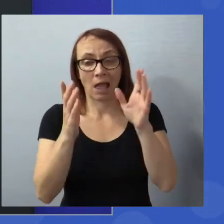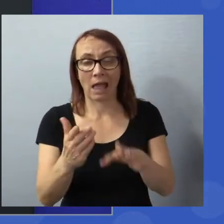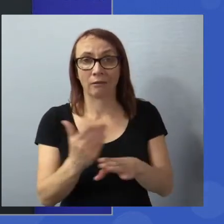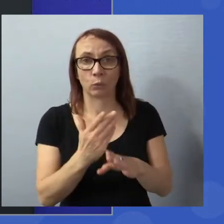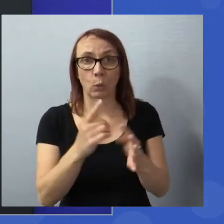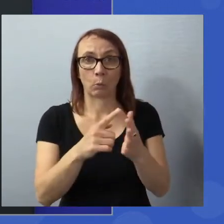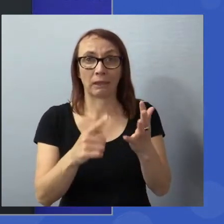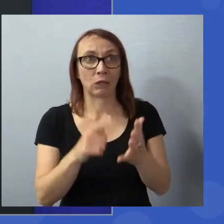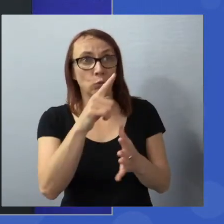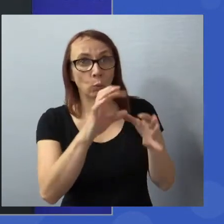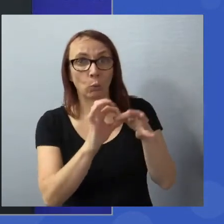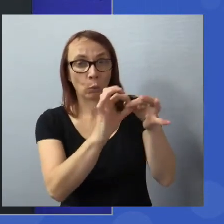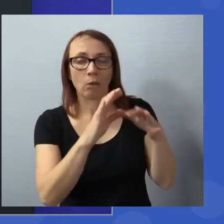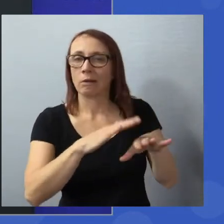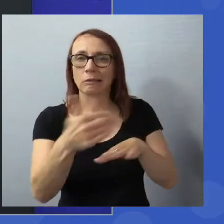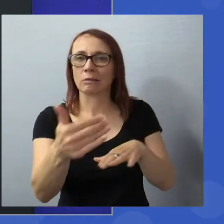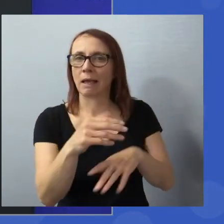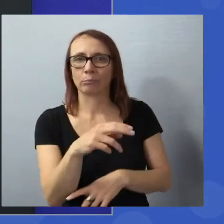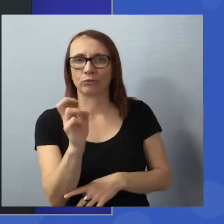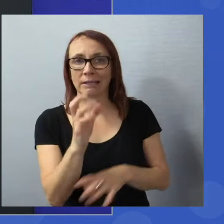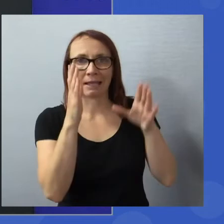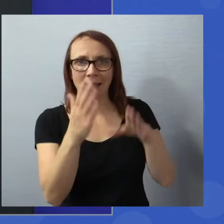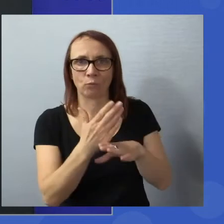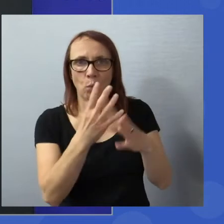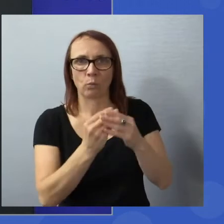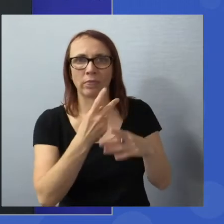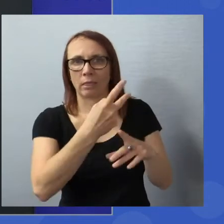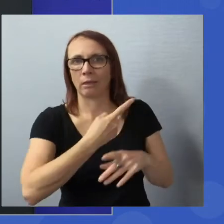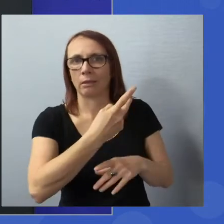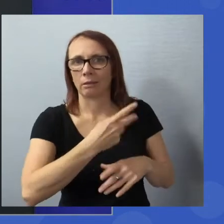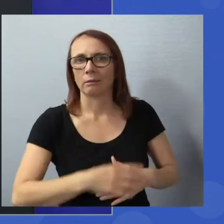things whether were the members they are part of that's the or north take for